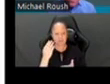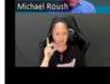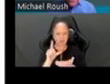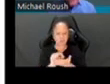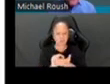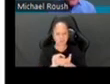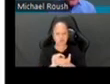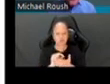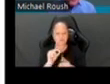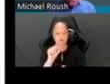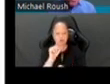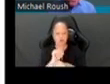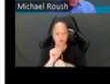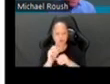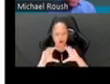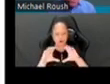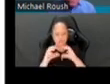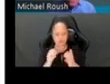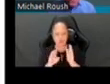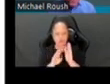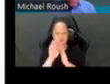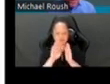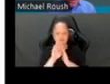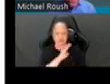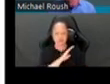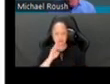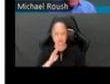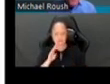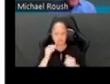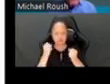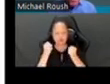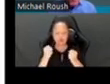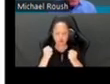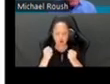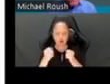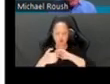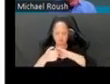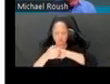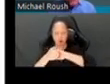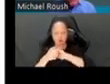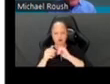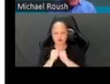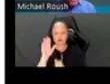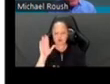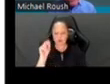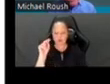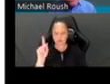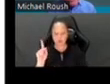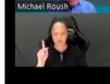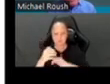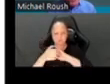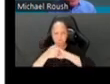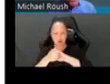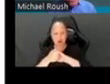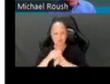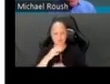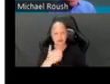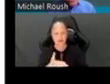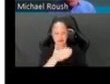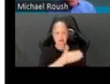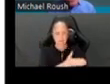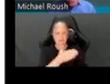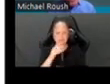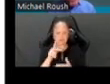board, establish stronger partnerships with banks and improve the employment and economic